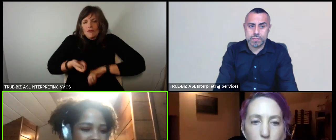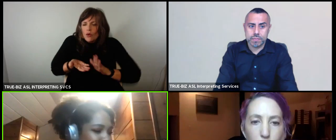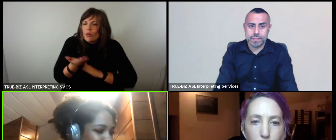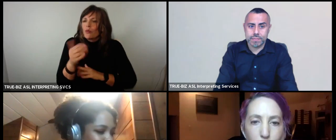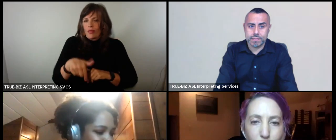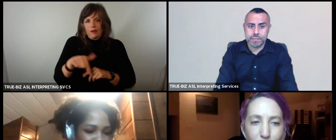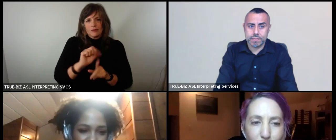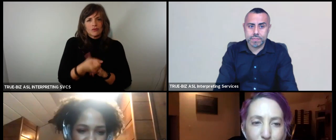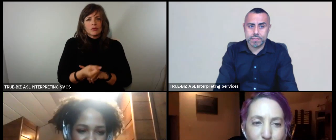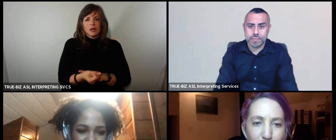What?